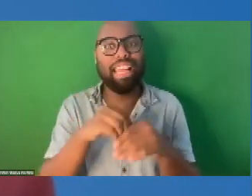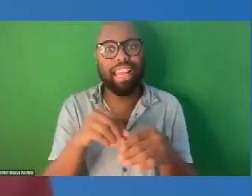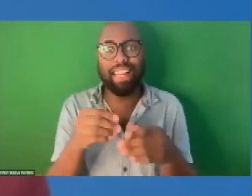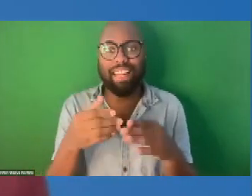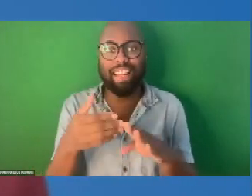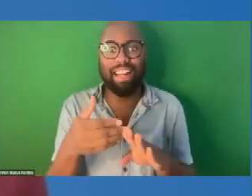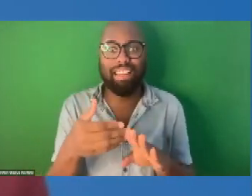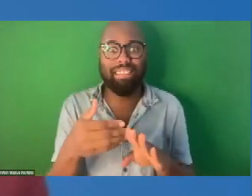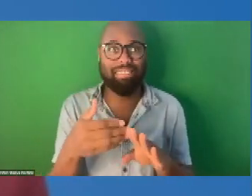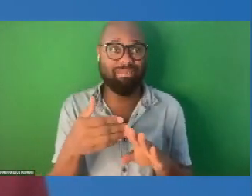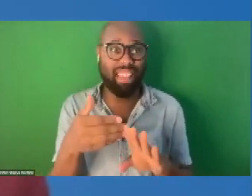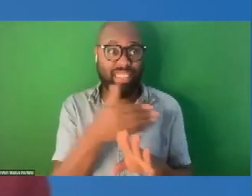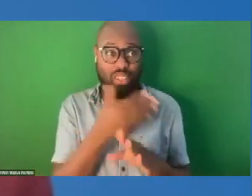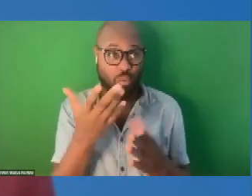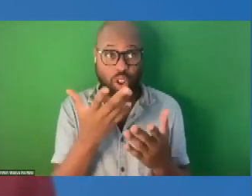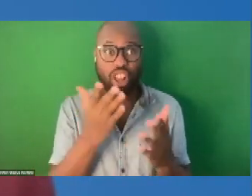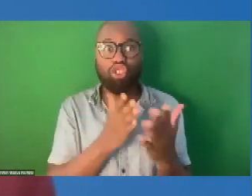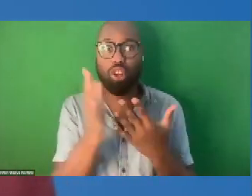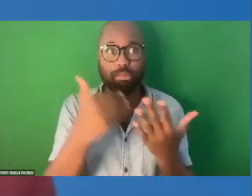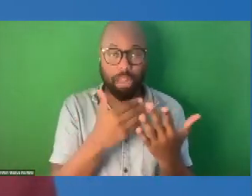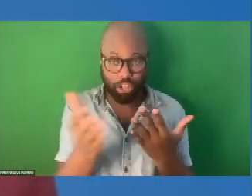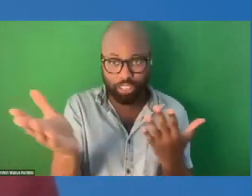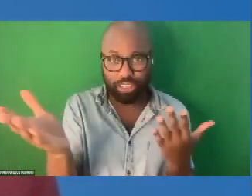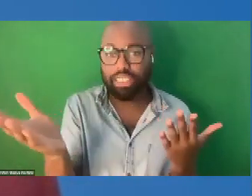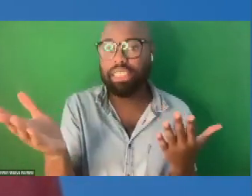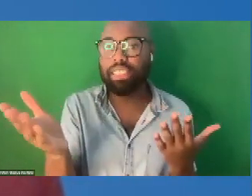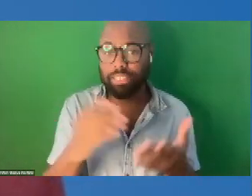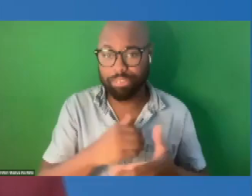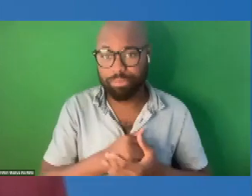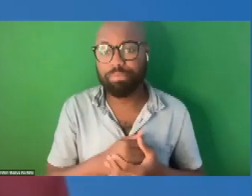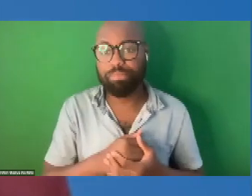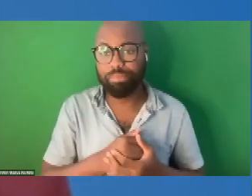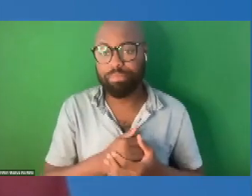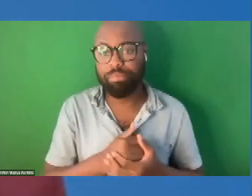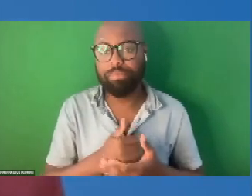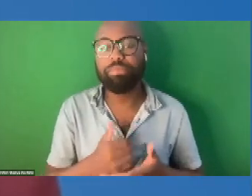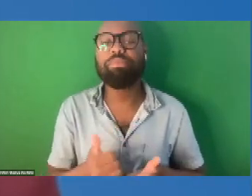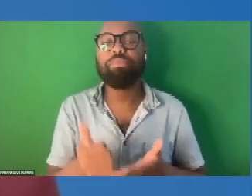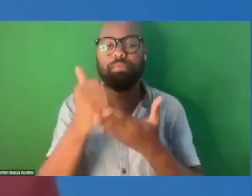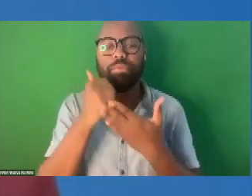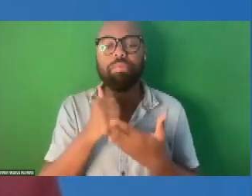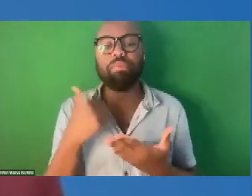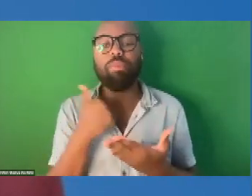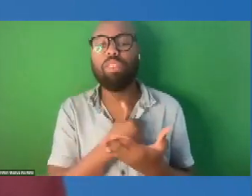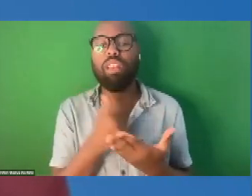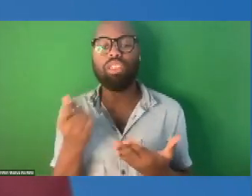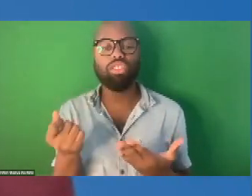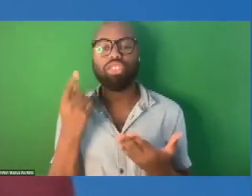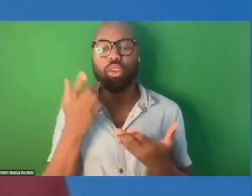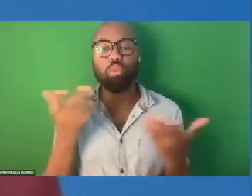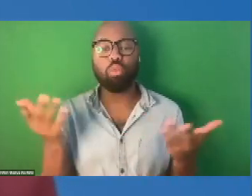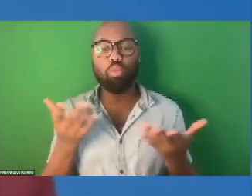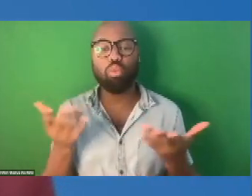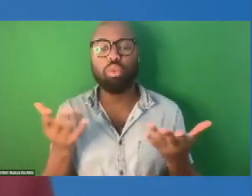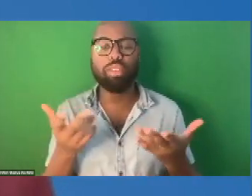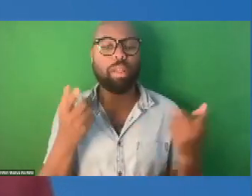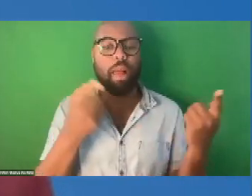Helping us understand what is happening in these waiver programs